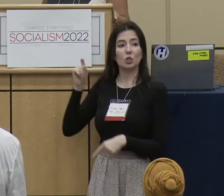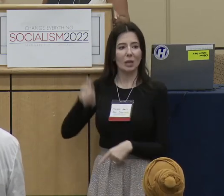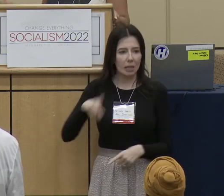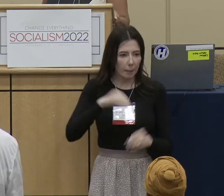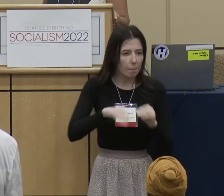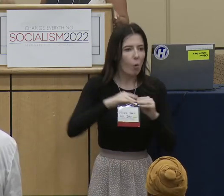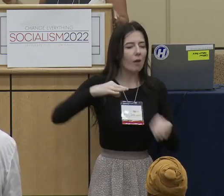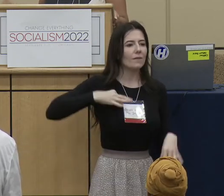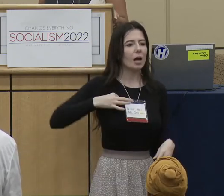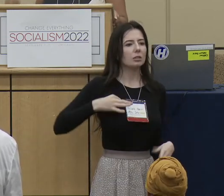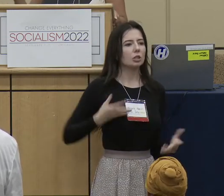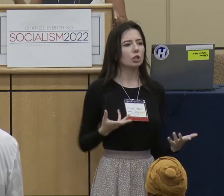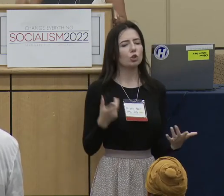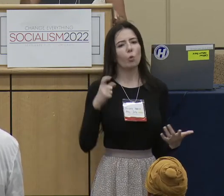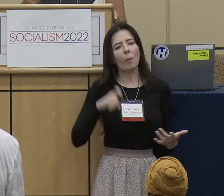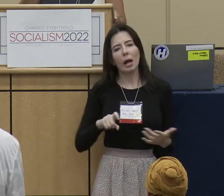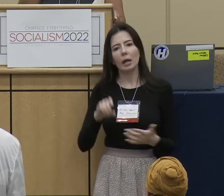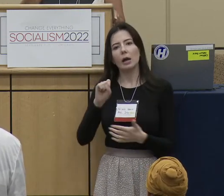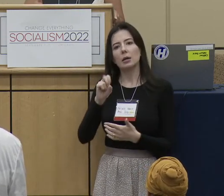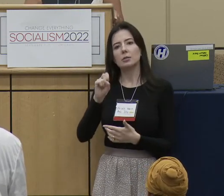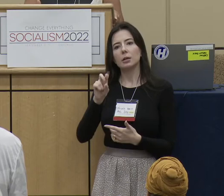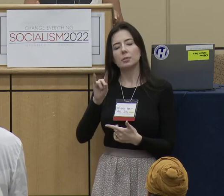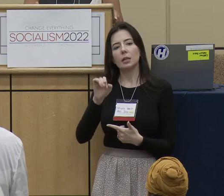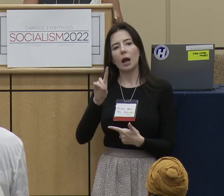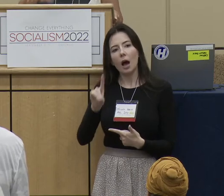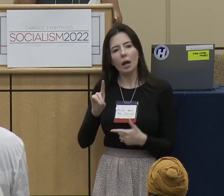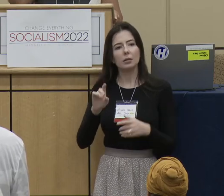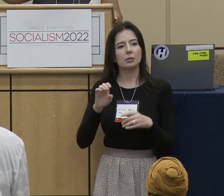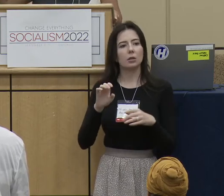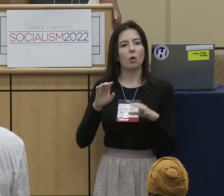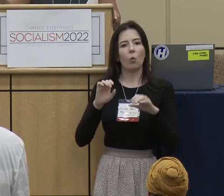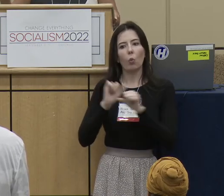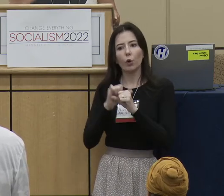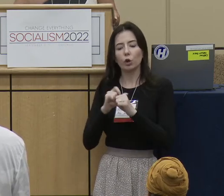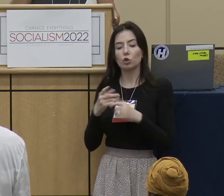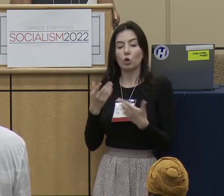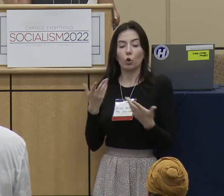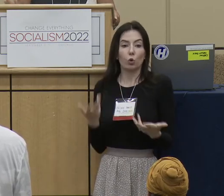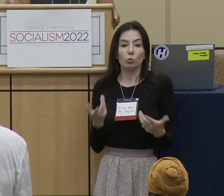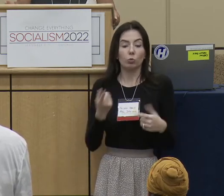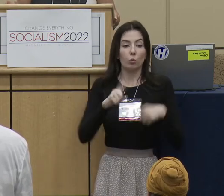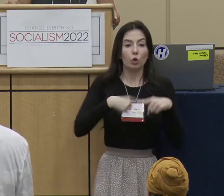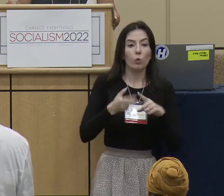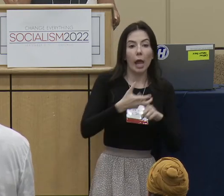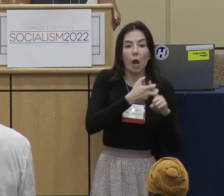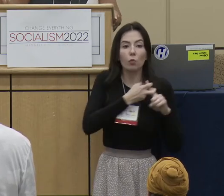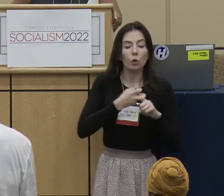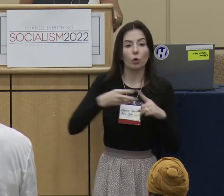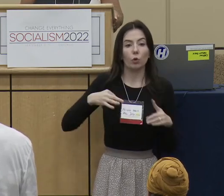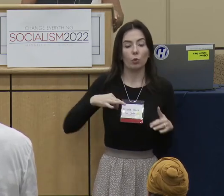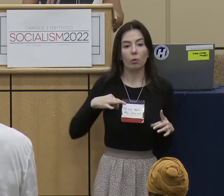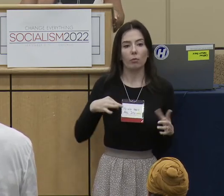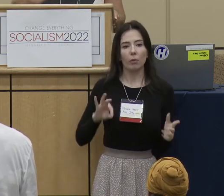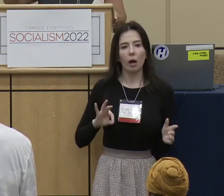because I believe in it, not because I need a job. You might have to subsidize organizers that need to do a part of that